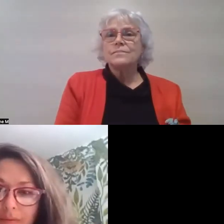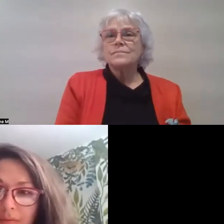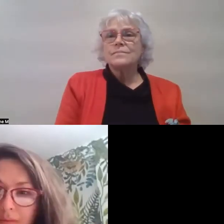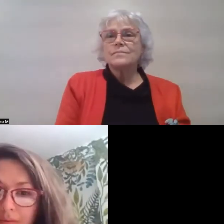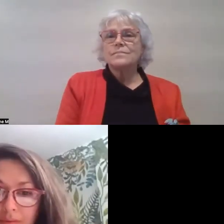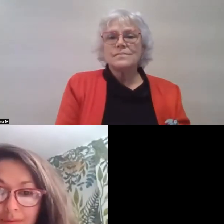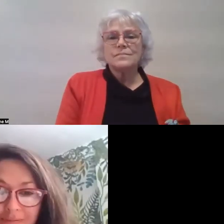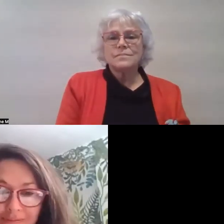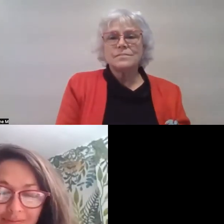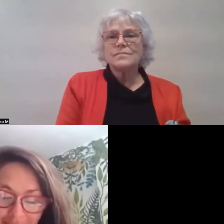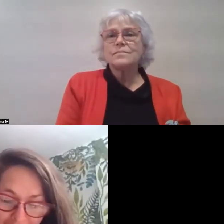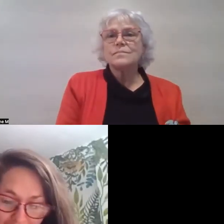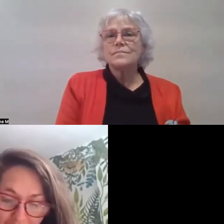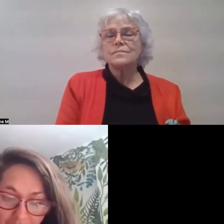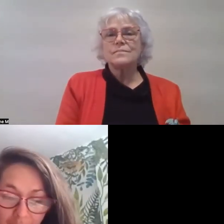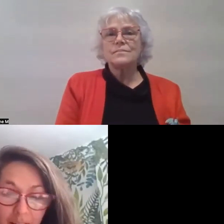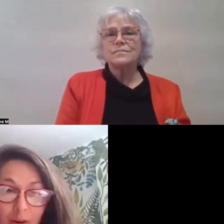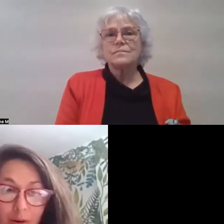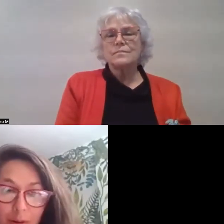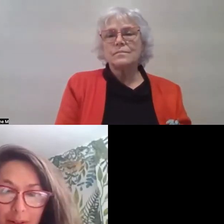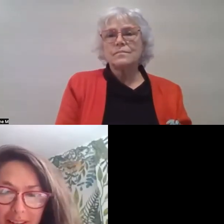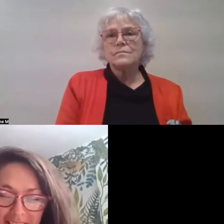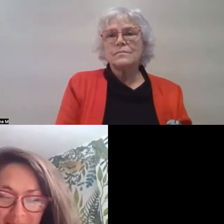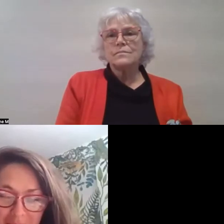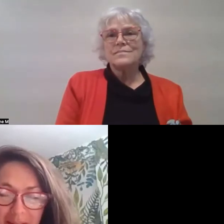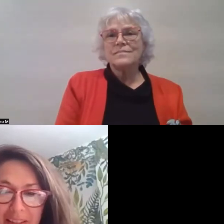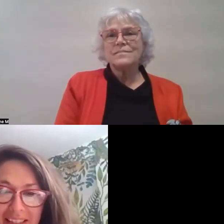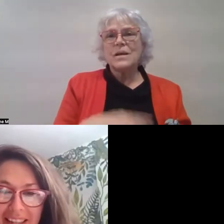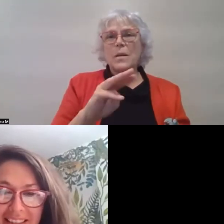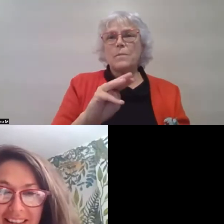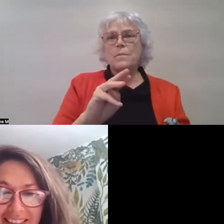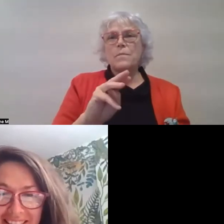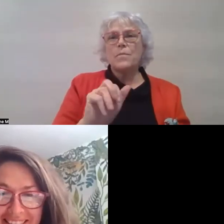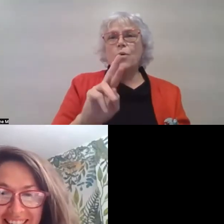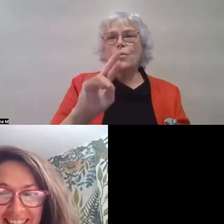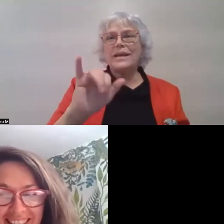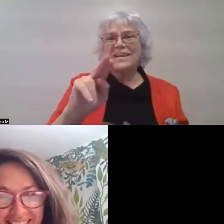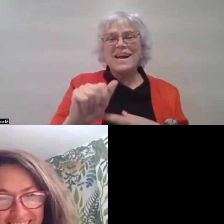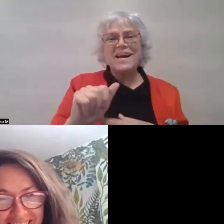Wow, maybe we can all take an exhale.